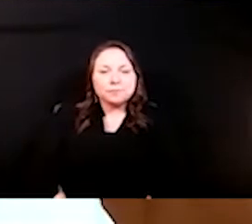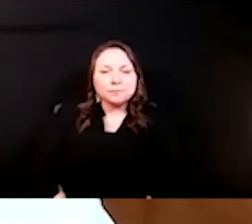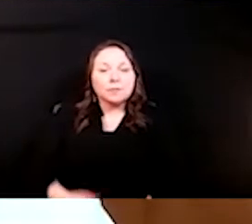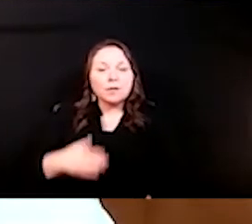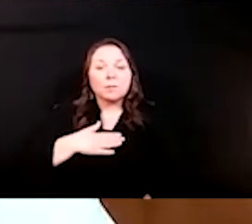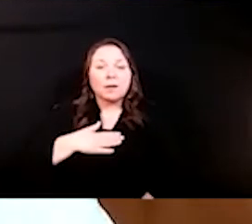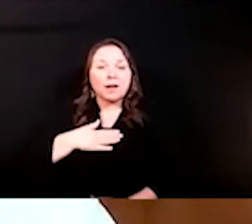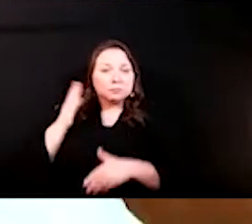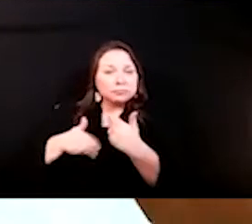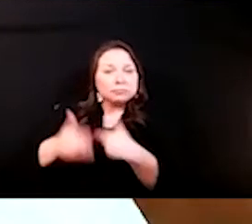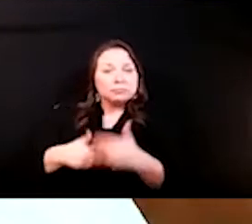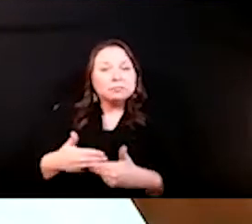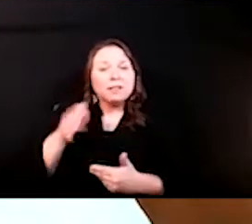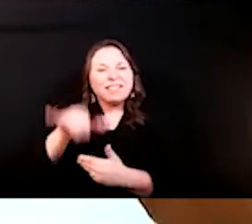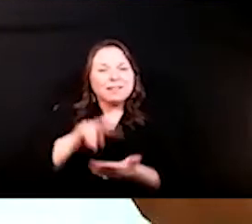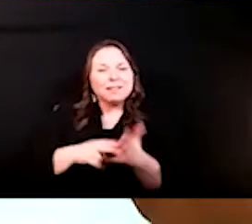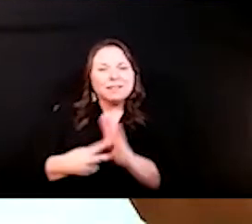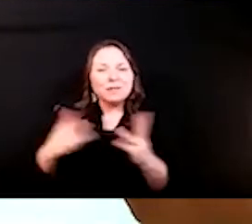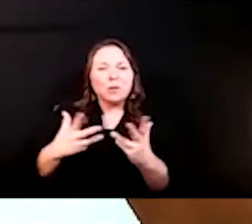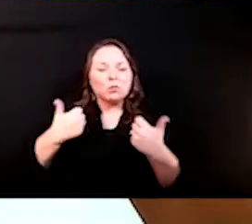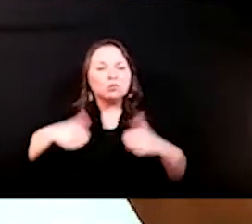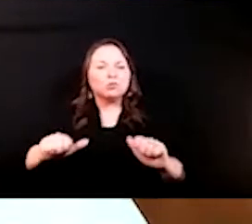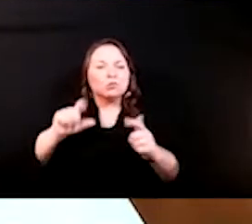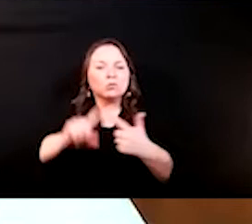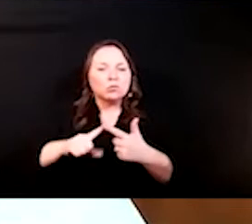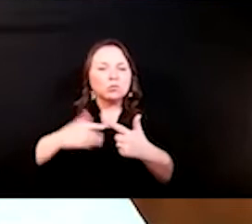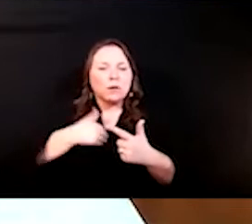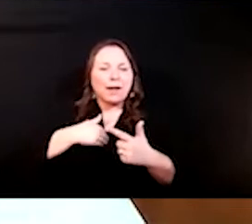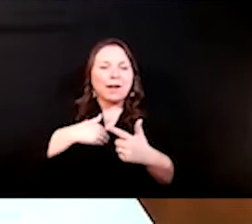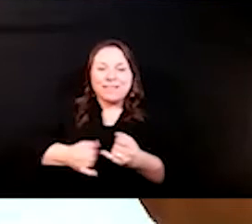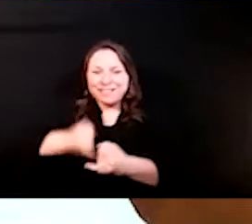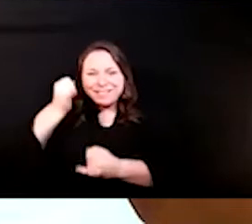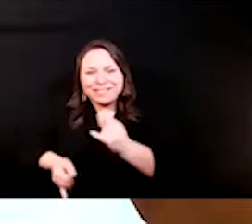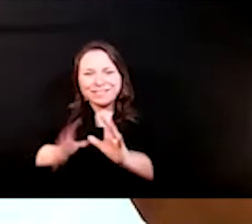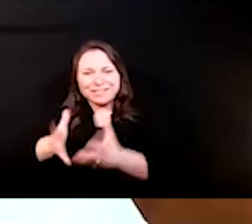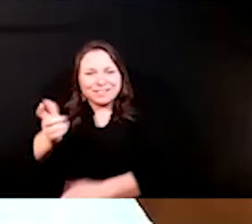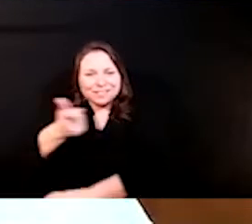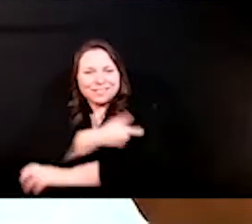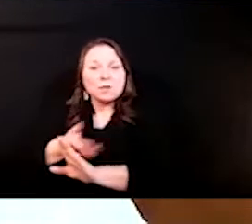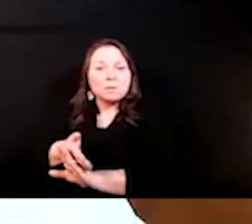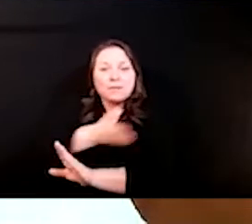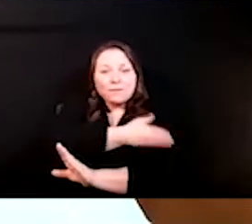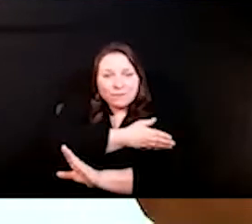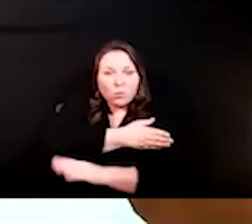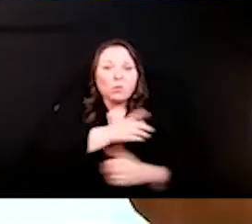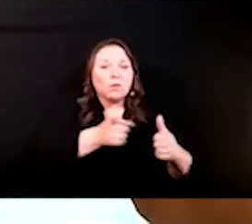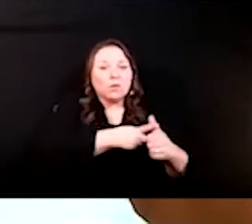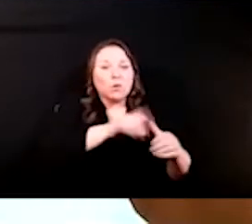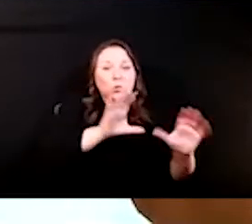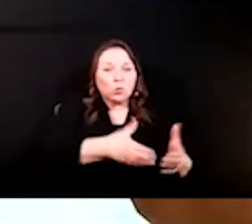, JUST LIKE ERIN WAS SAYING AND MY RAPID SCALE-UP, WHAT I MEAN IS WHAT WE TRY TO DO IS GET THE LAST GROUP VACCINATED